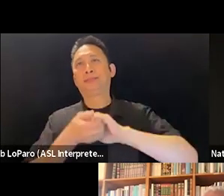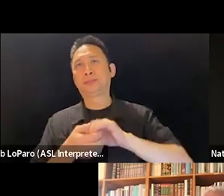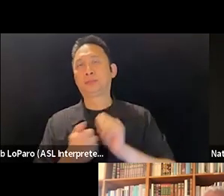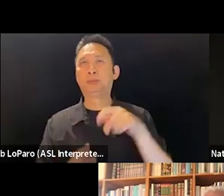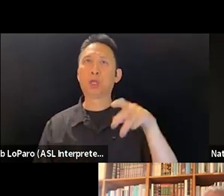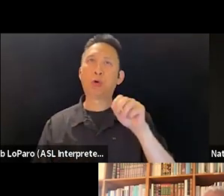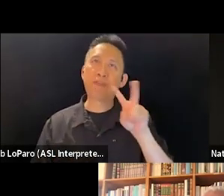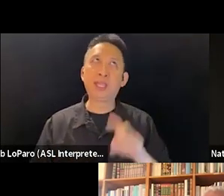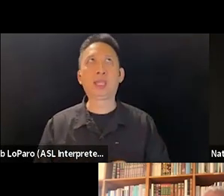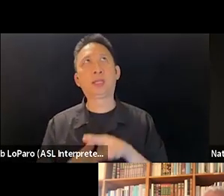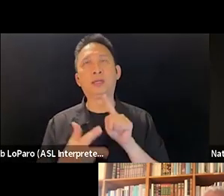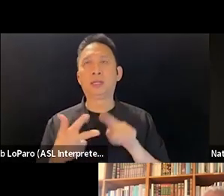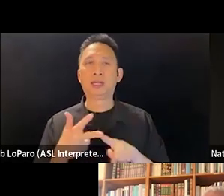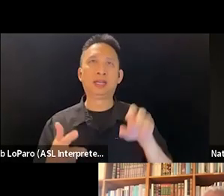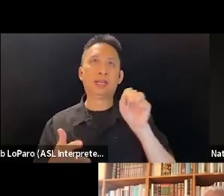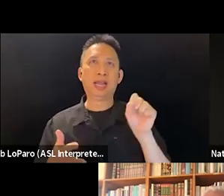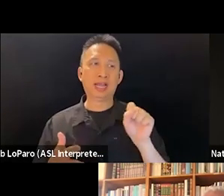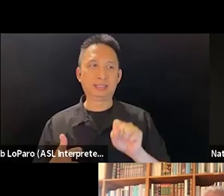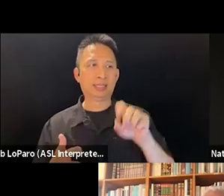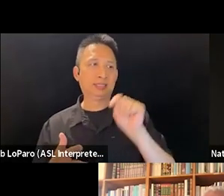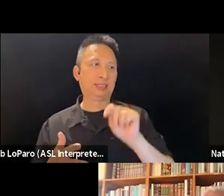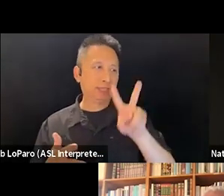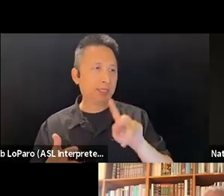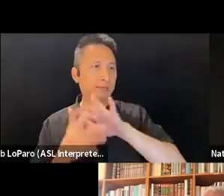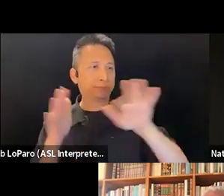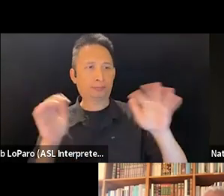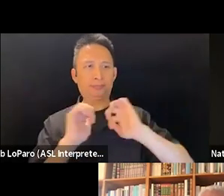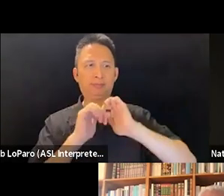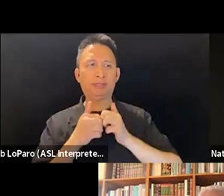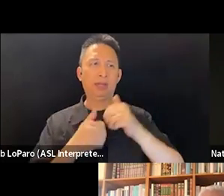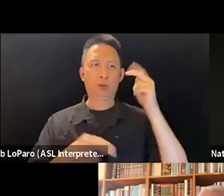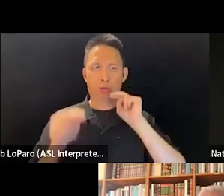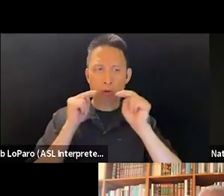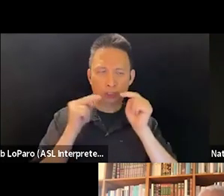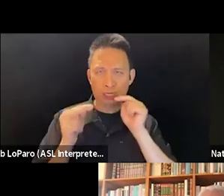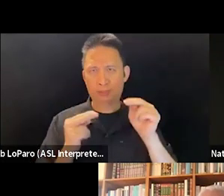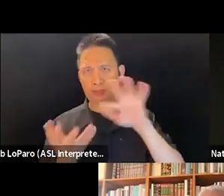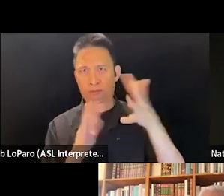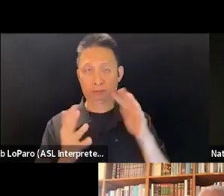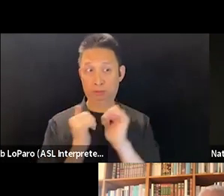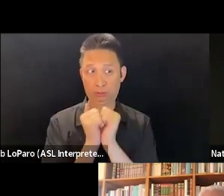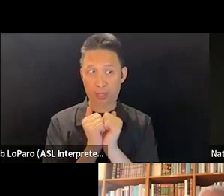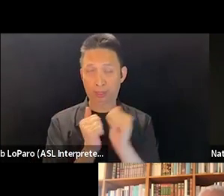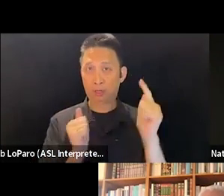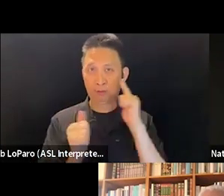and all these broadcasters, how do you negotiate or do you negotiate together on the timing of the release?